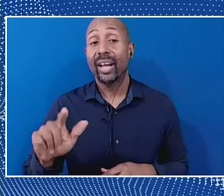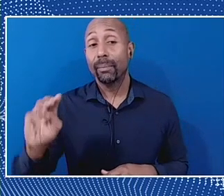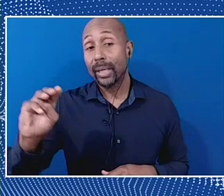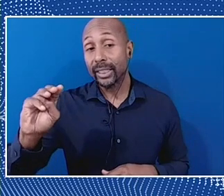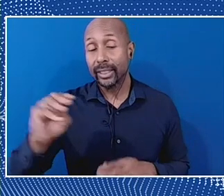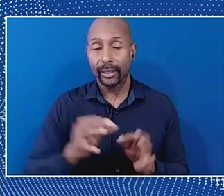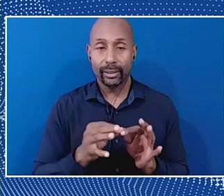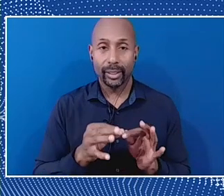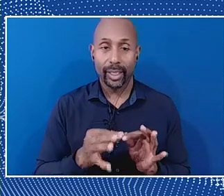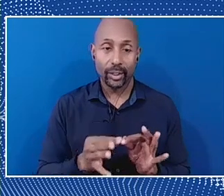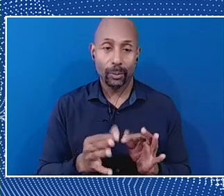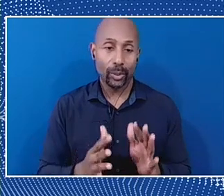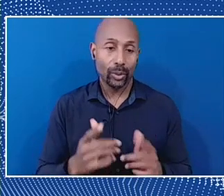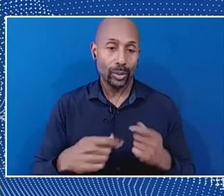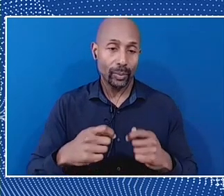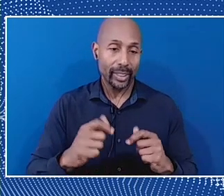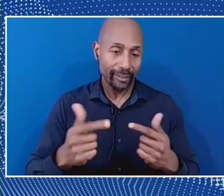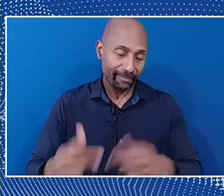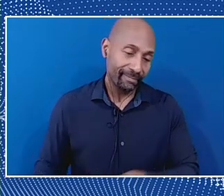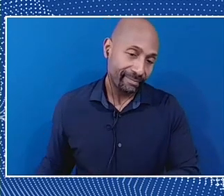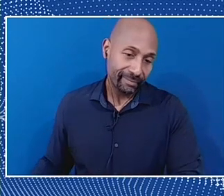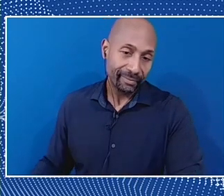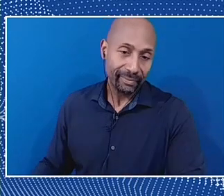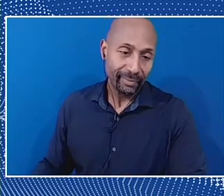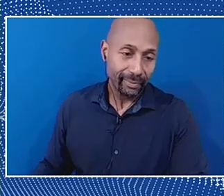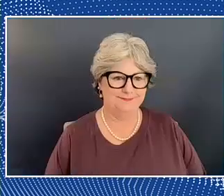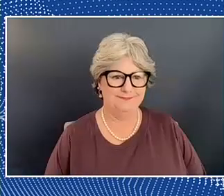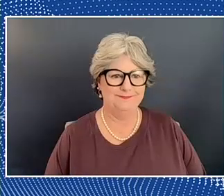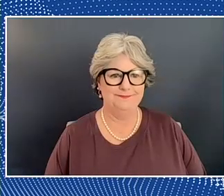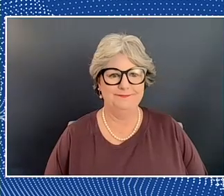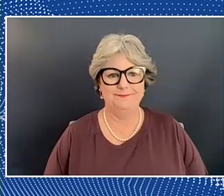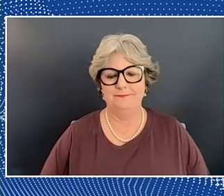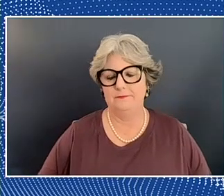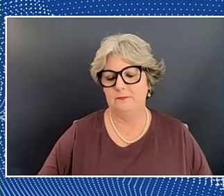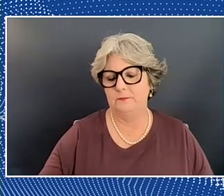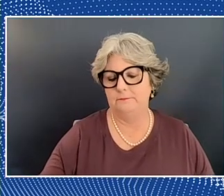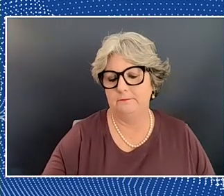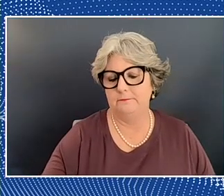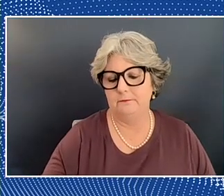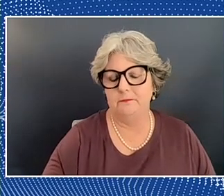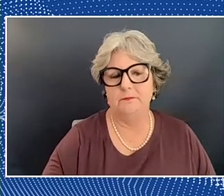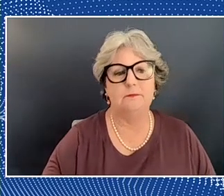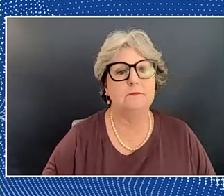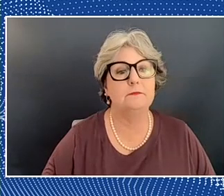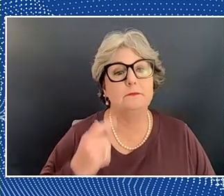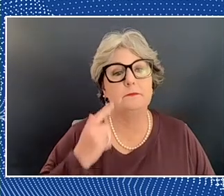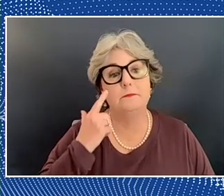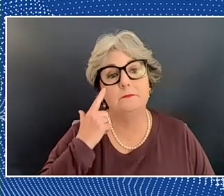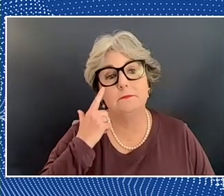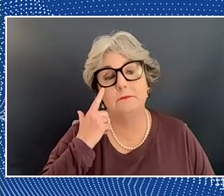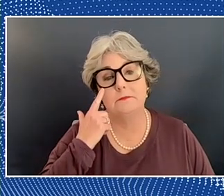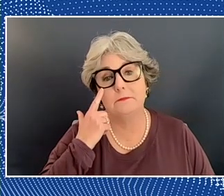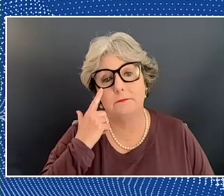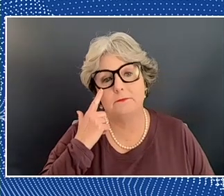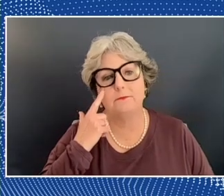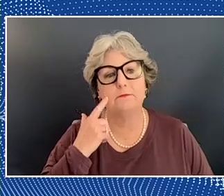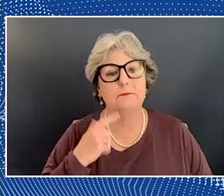It looks like she needs to enable audio. We can't hear you, Val.